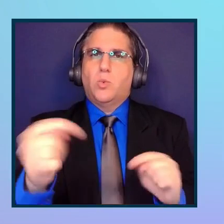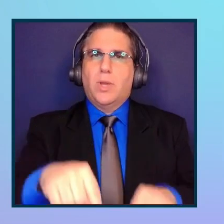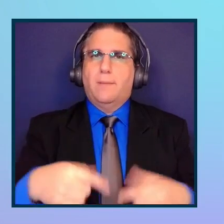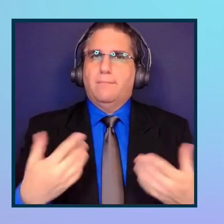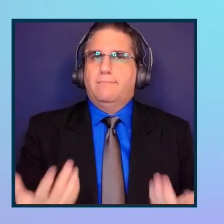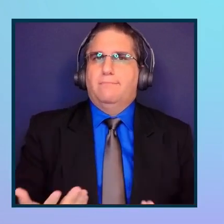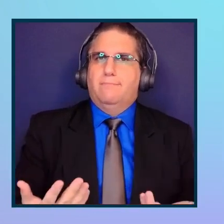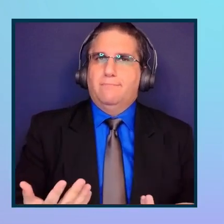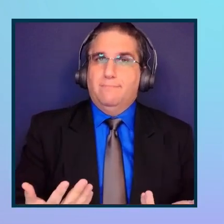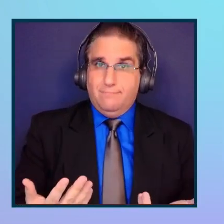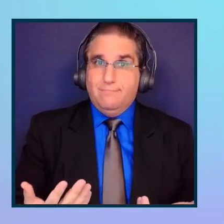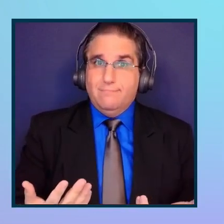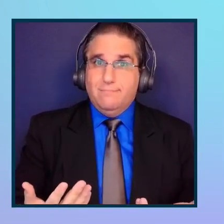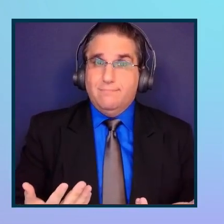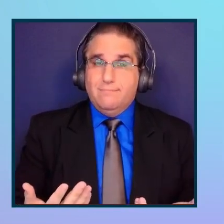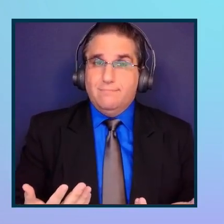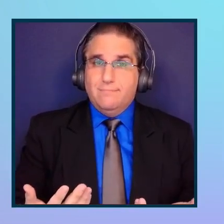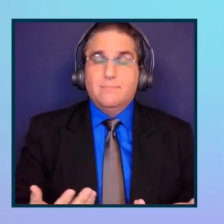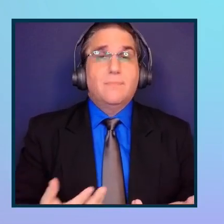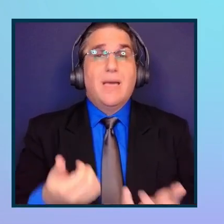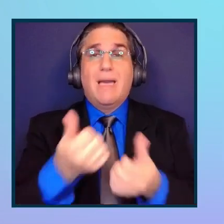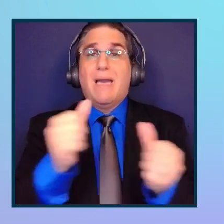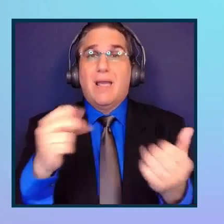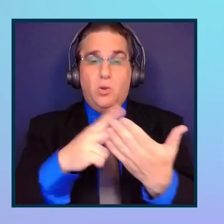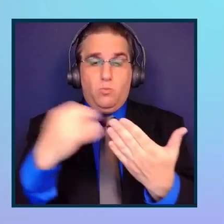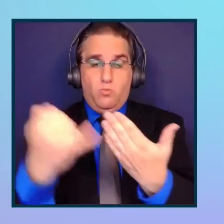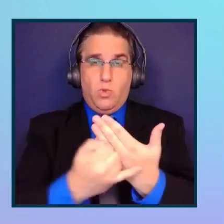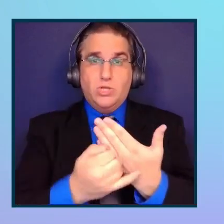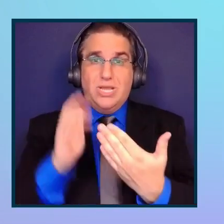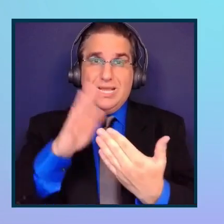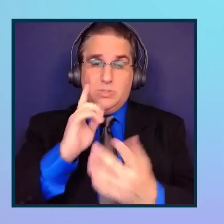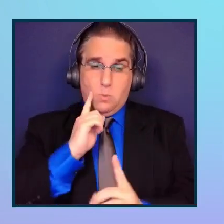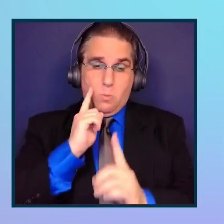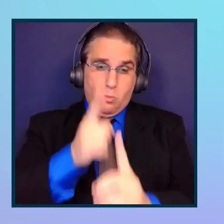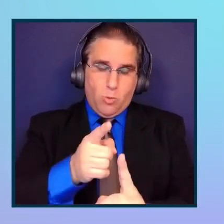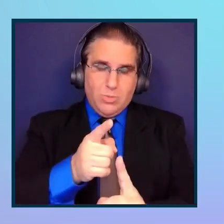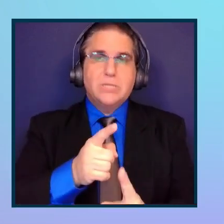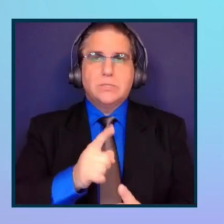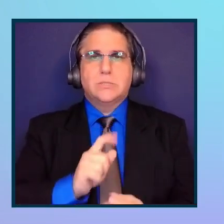is to make a change happen, and what we get the chance to do